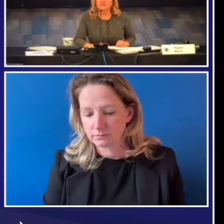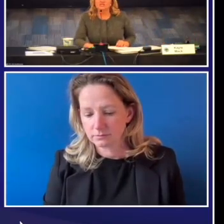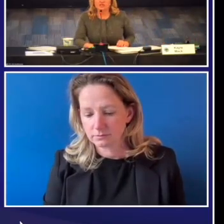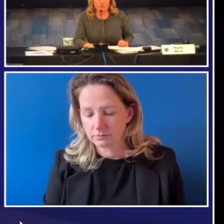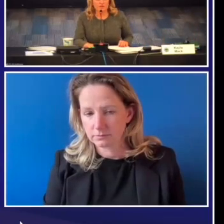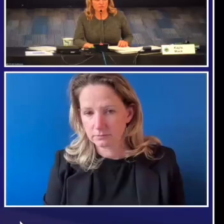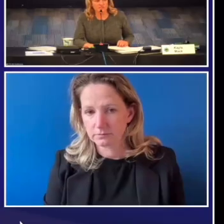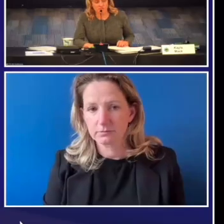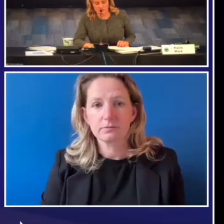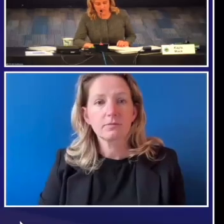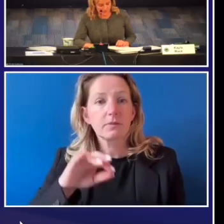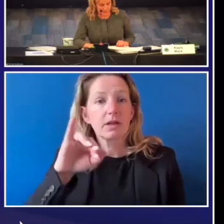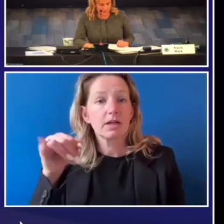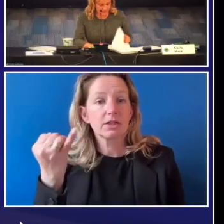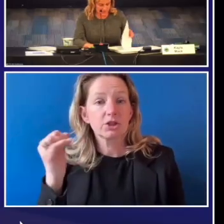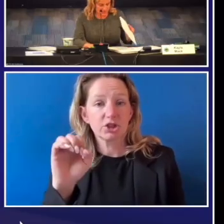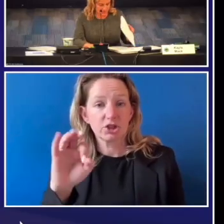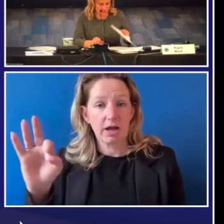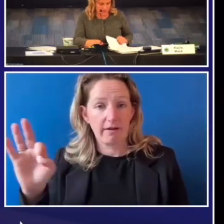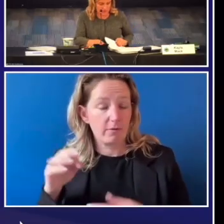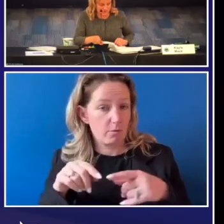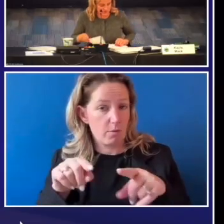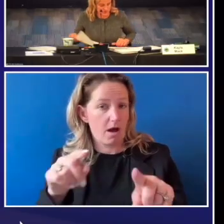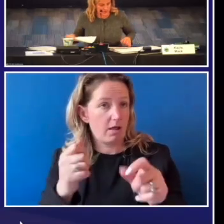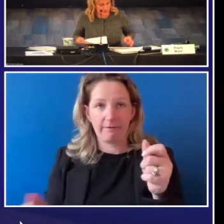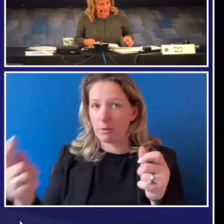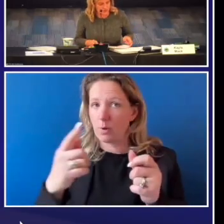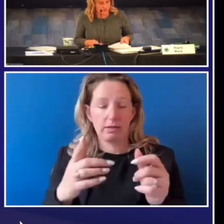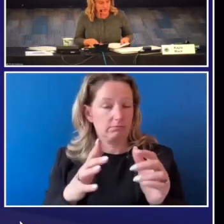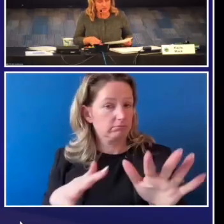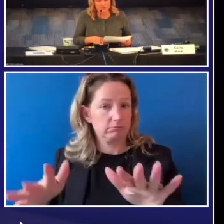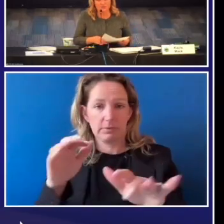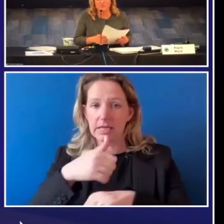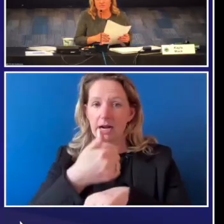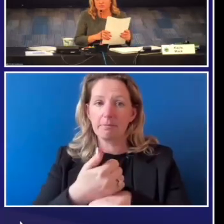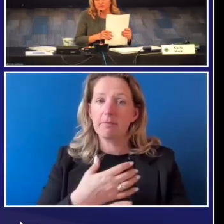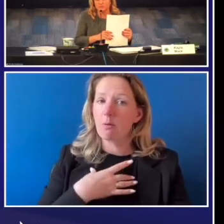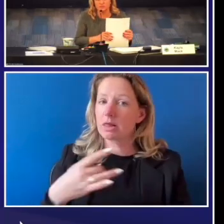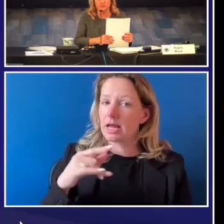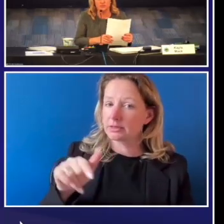Jeff, while everyone's getting set up here at the main table, I would love to turn it back over to you to get us started with 60213.